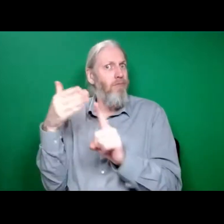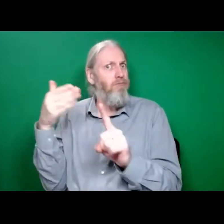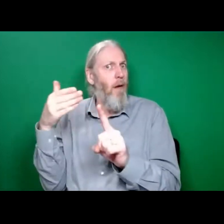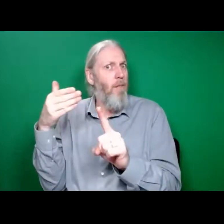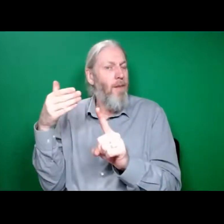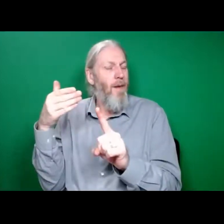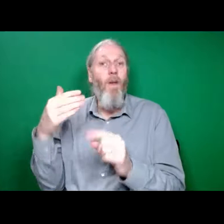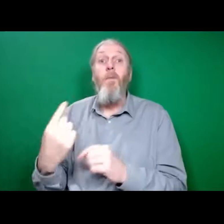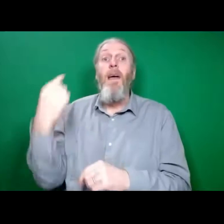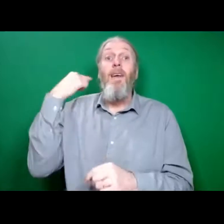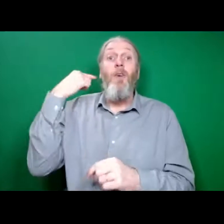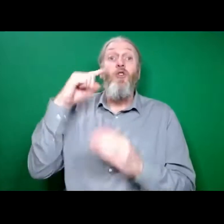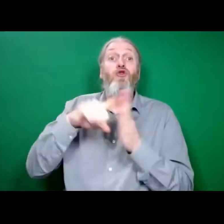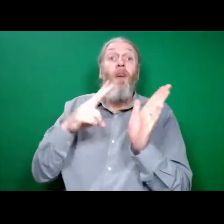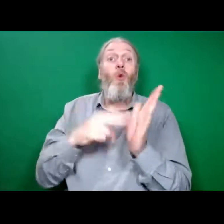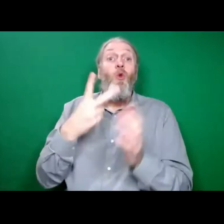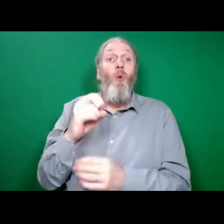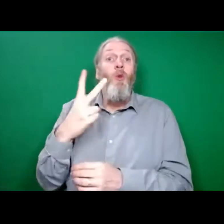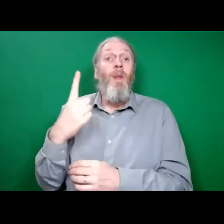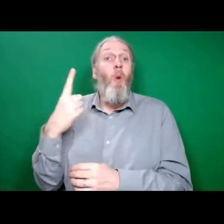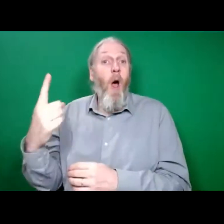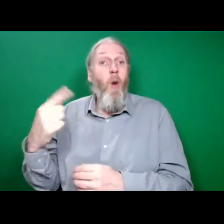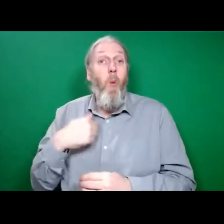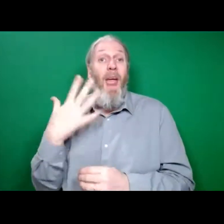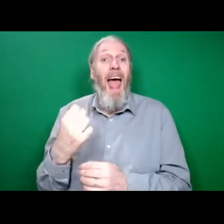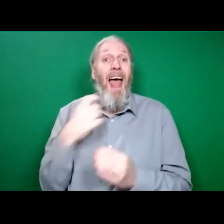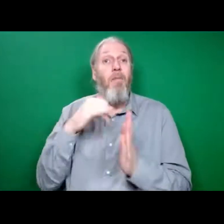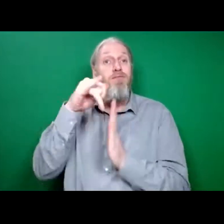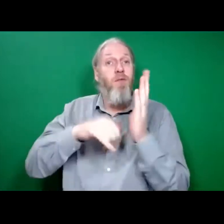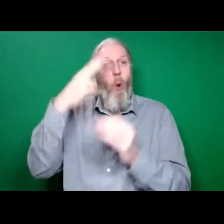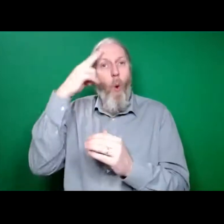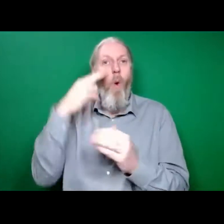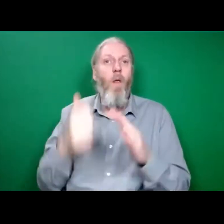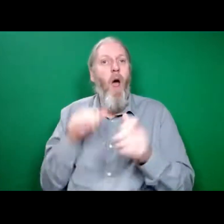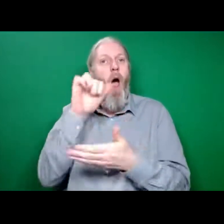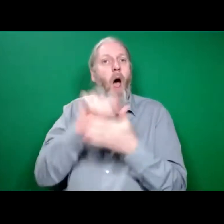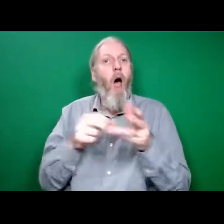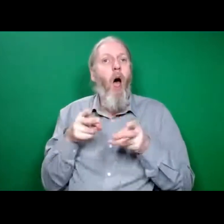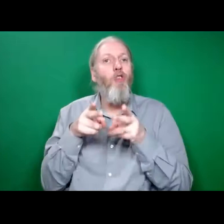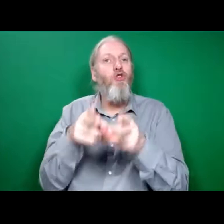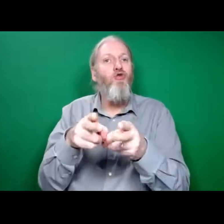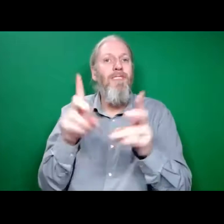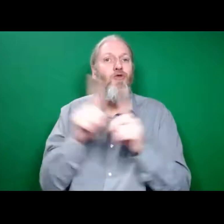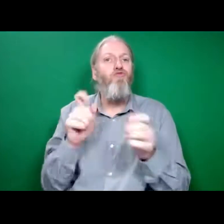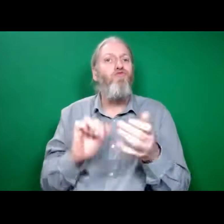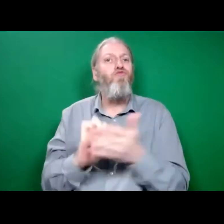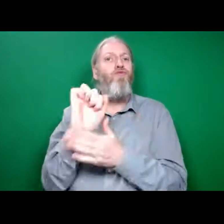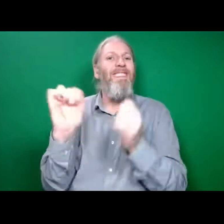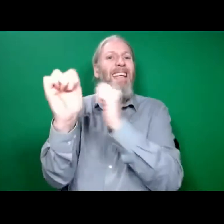to ensuring that villages, towns and cities across this country thrive through a collaborative approach to culture.